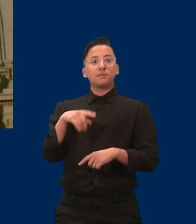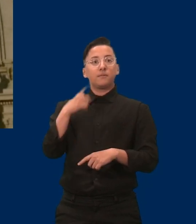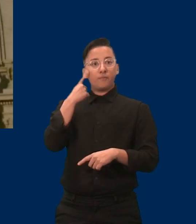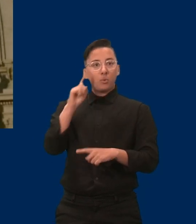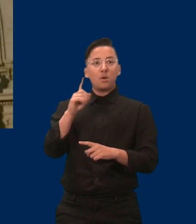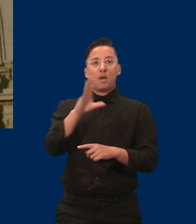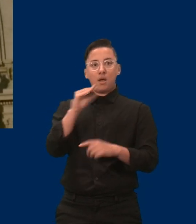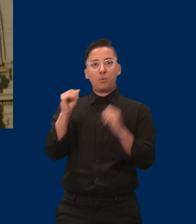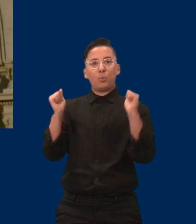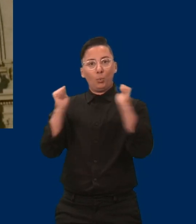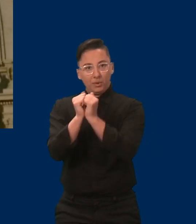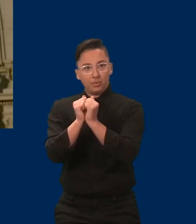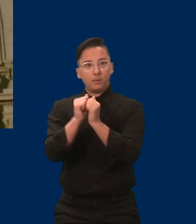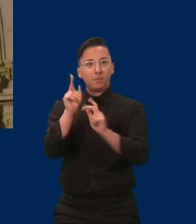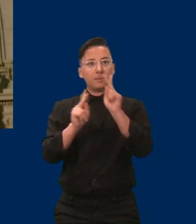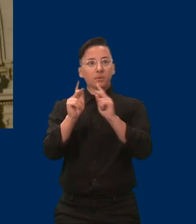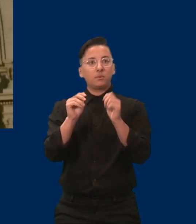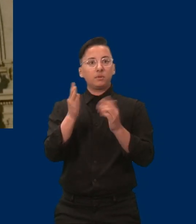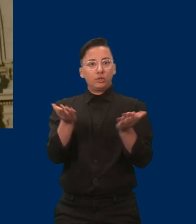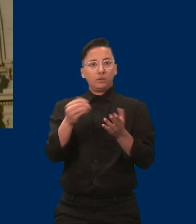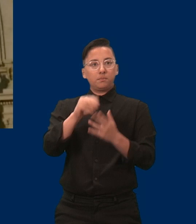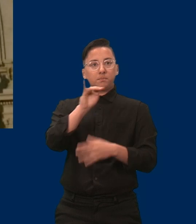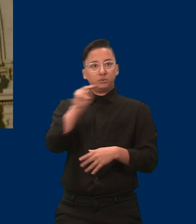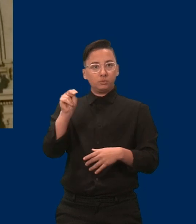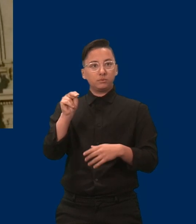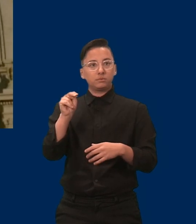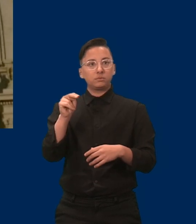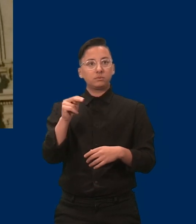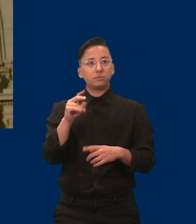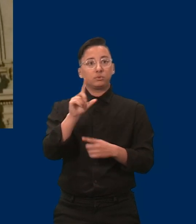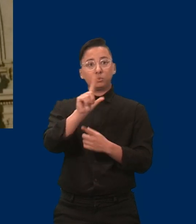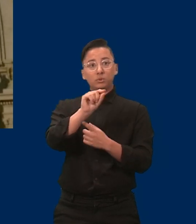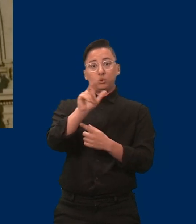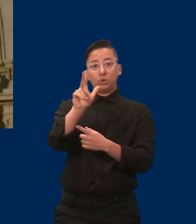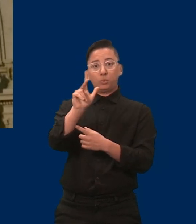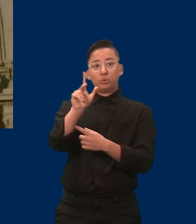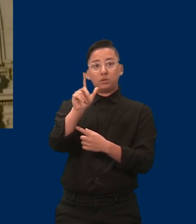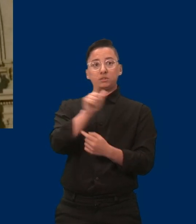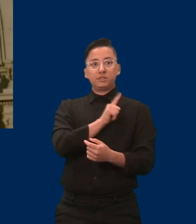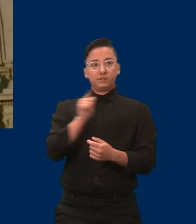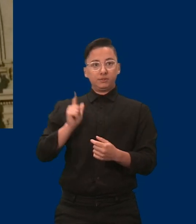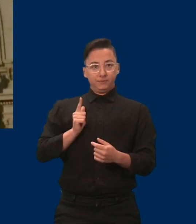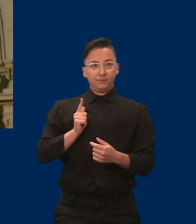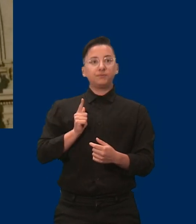2023 Legislative Forum. As we are about to enter our 50th anniversary as an agency,